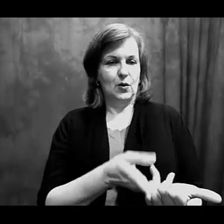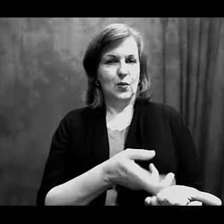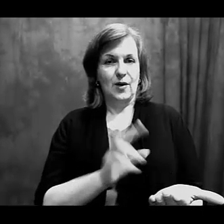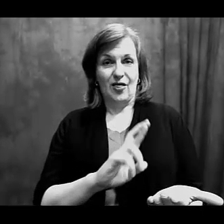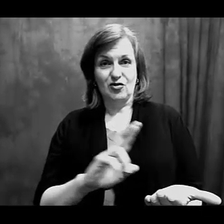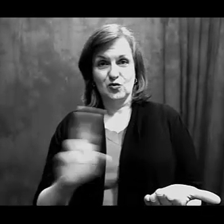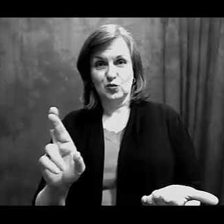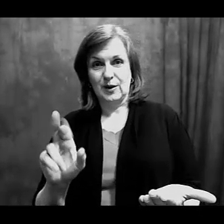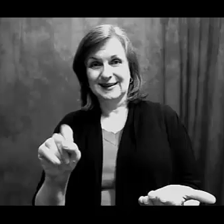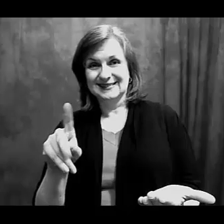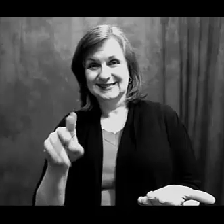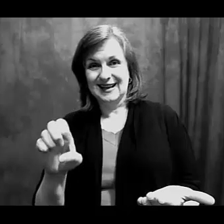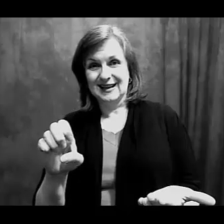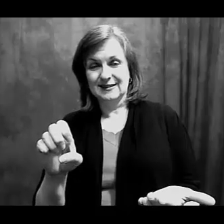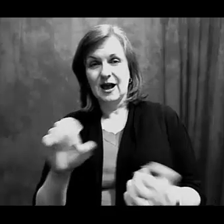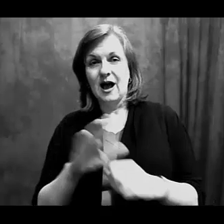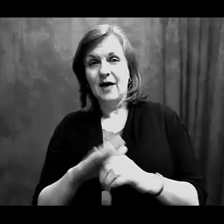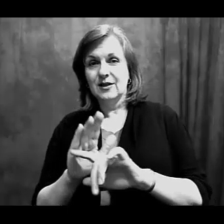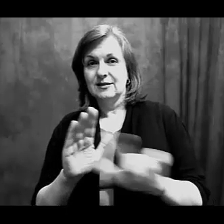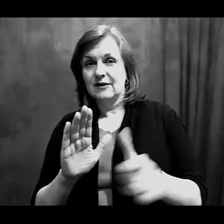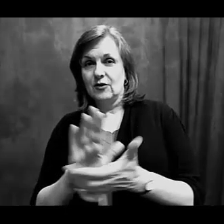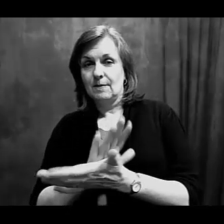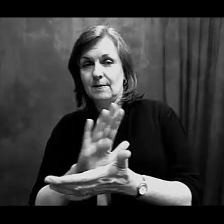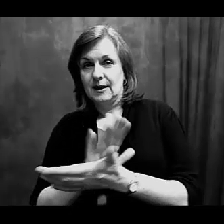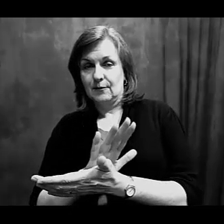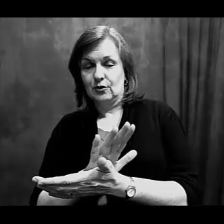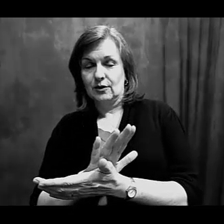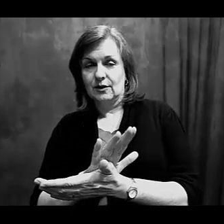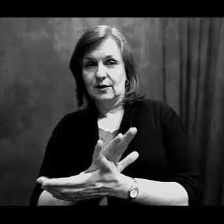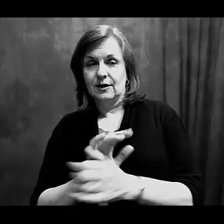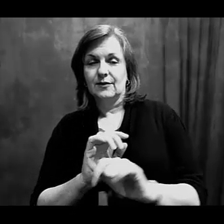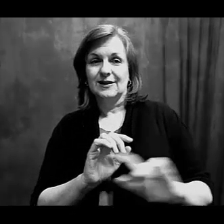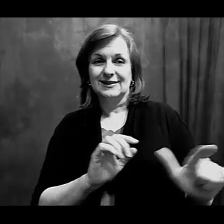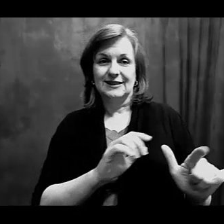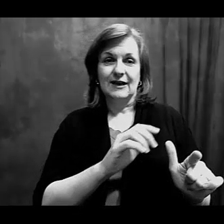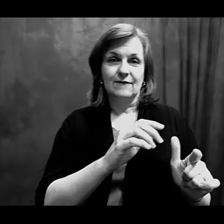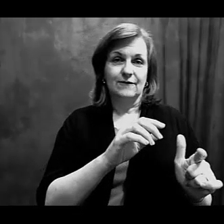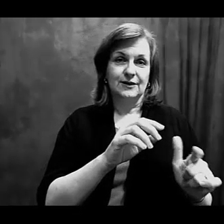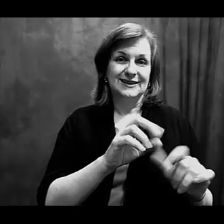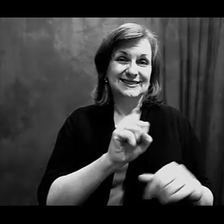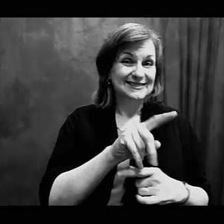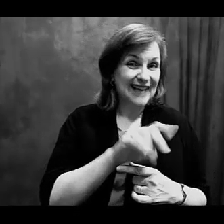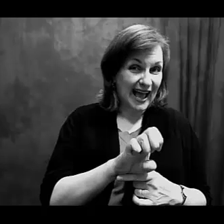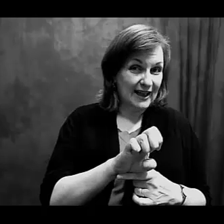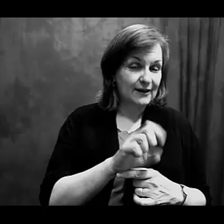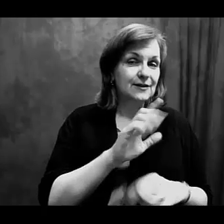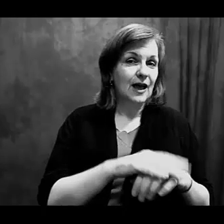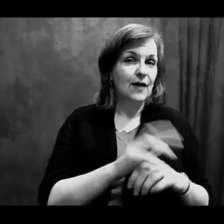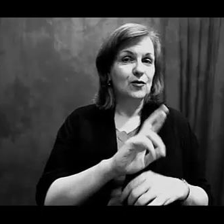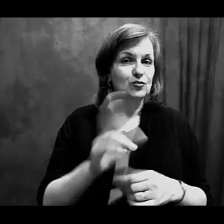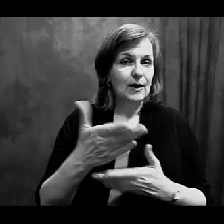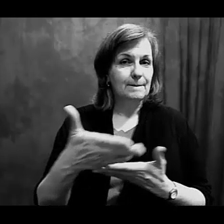and the left side be very very careful with that